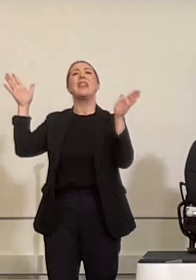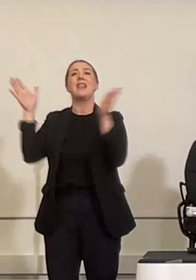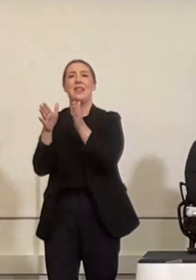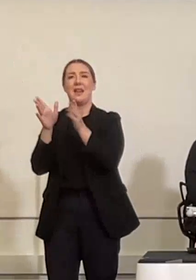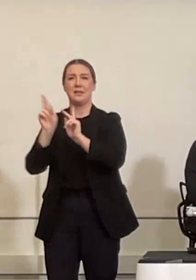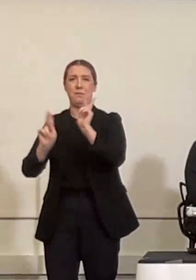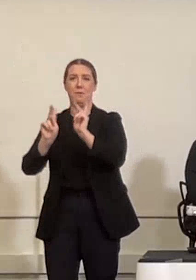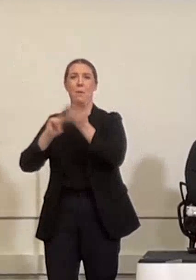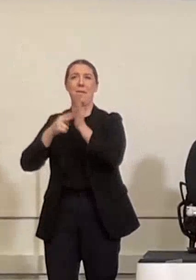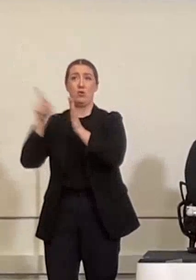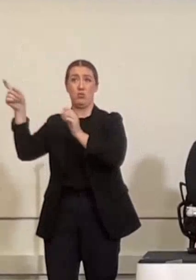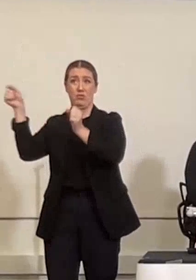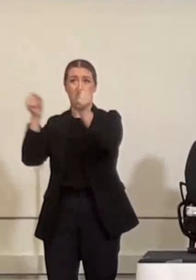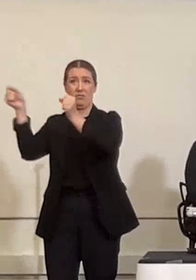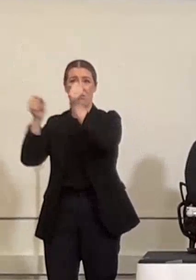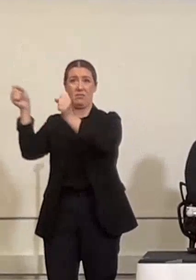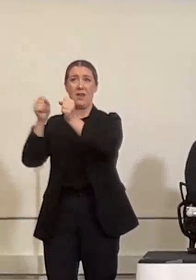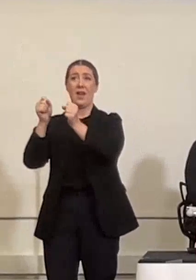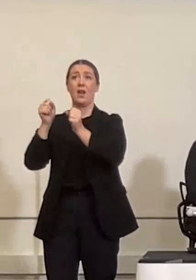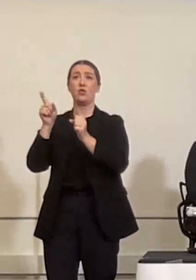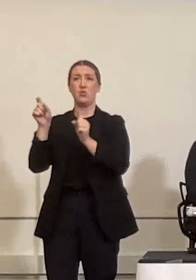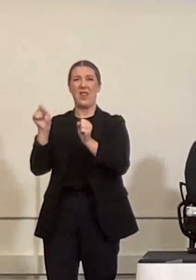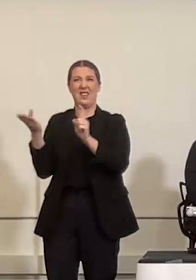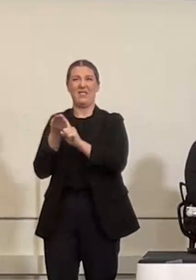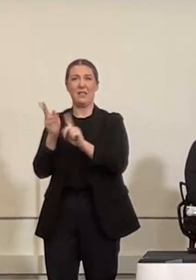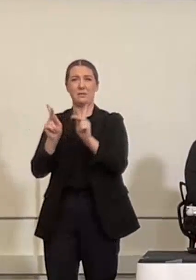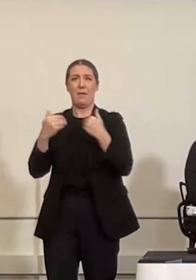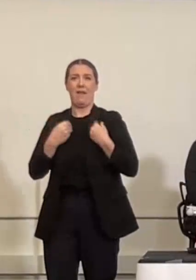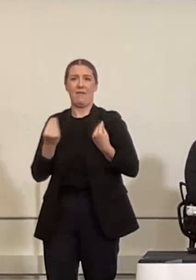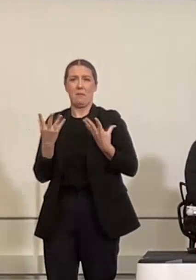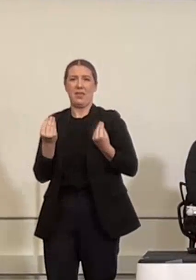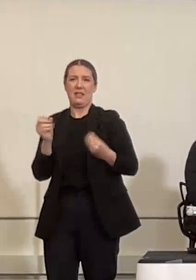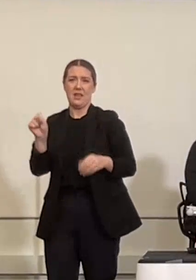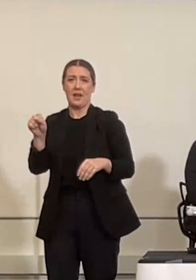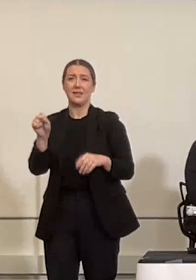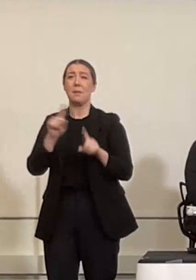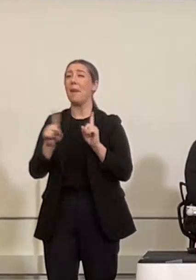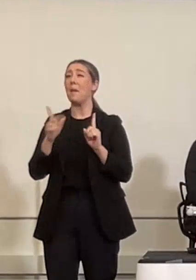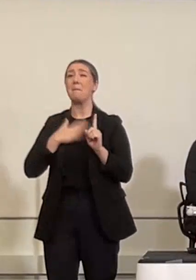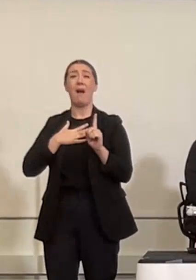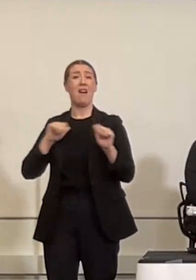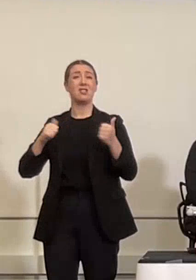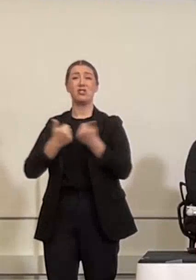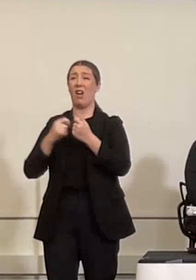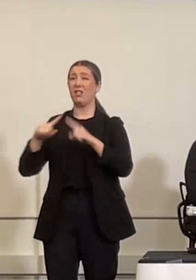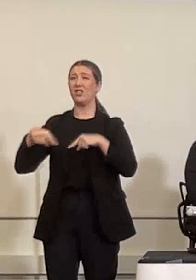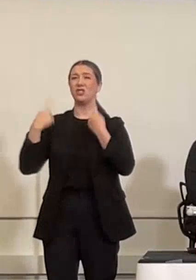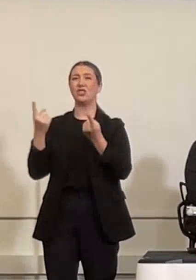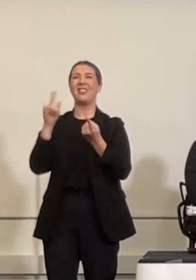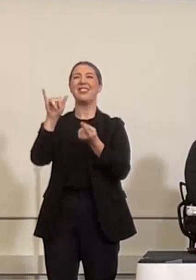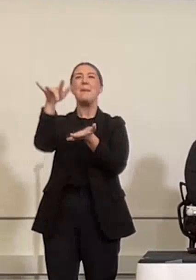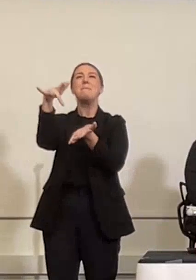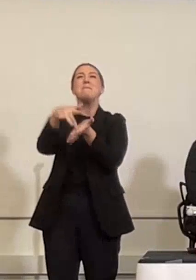And again once you activate that level of empathy, the the challenge that I saw over the years was that mid level